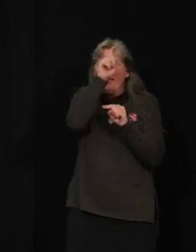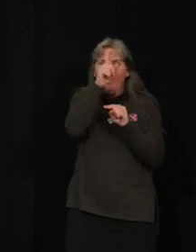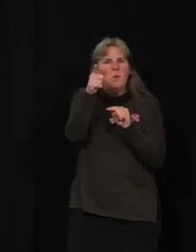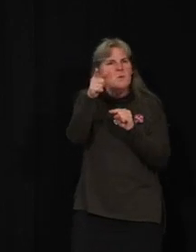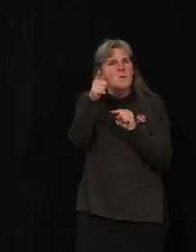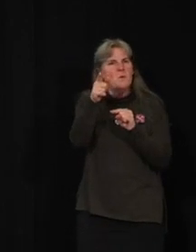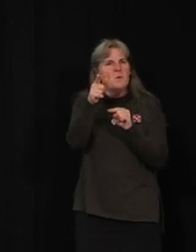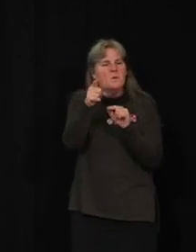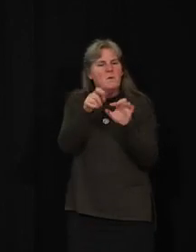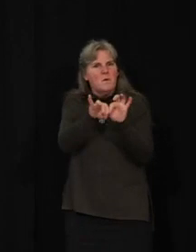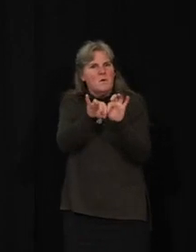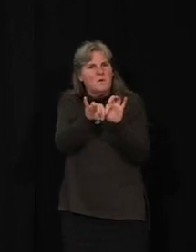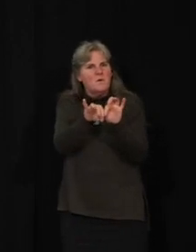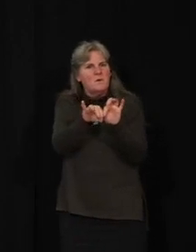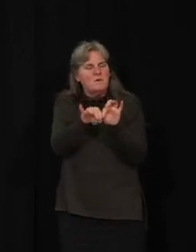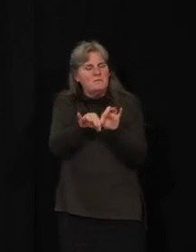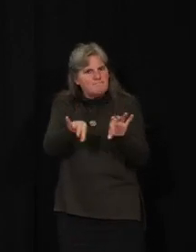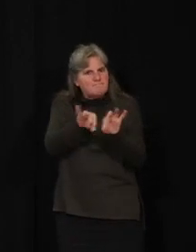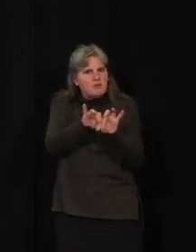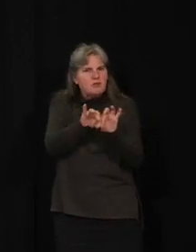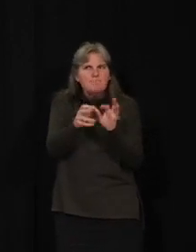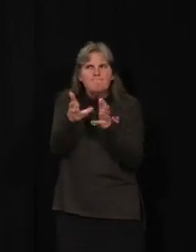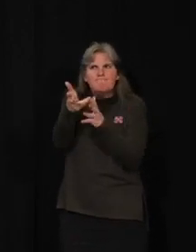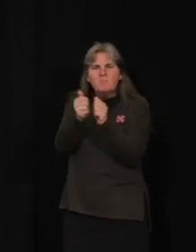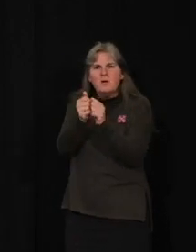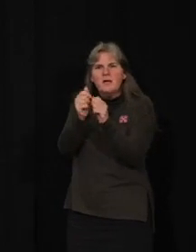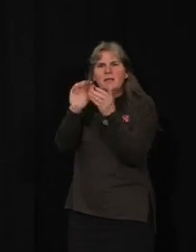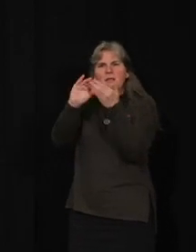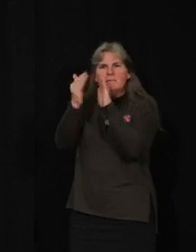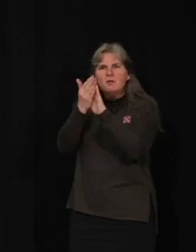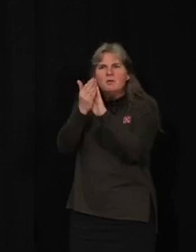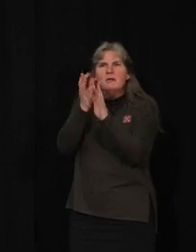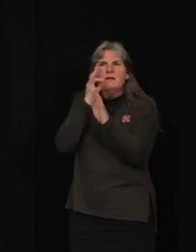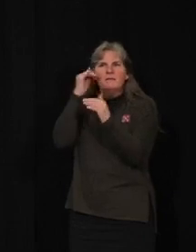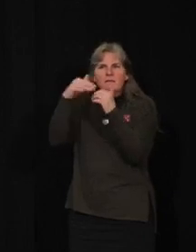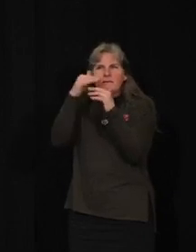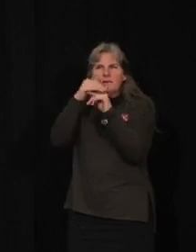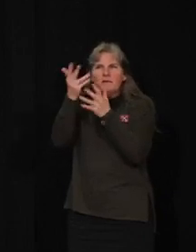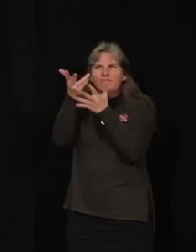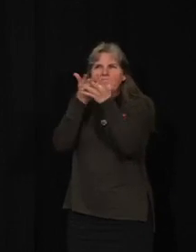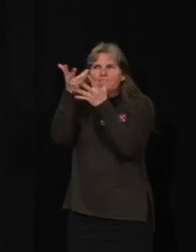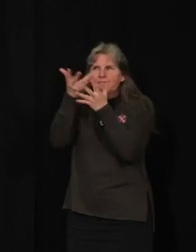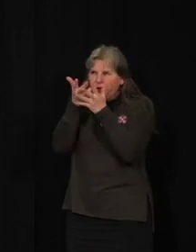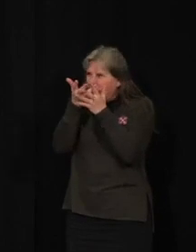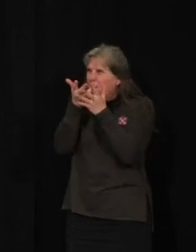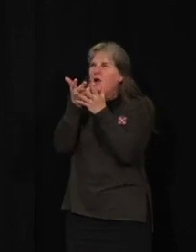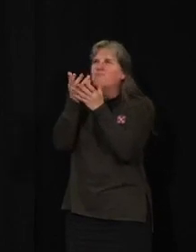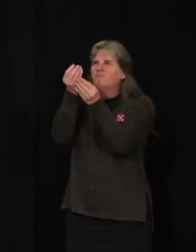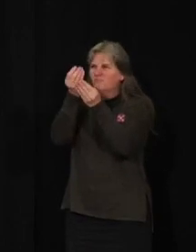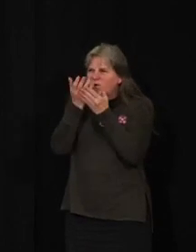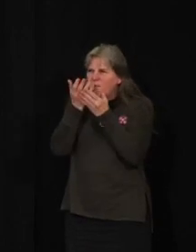work is done with the community leaders so that they feel empowered and safe in this decision.